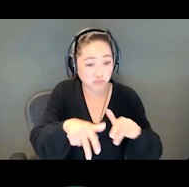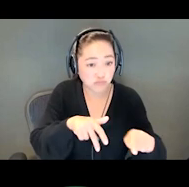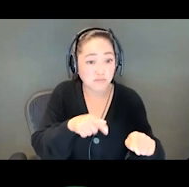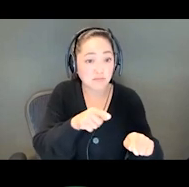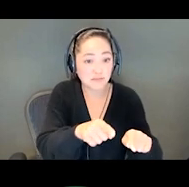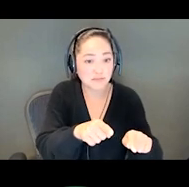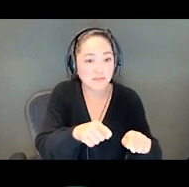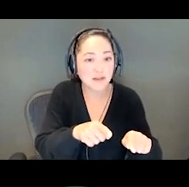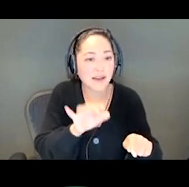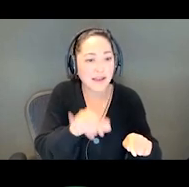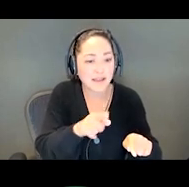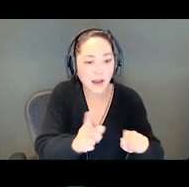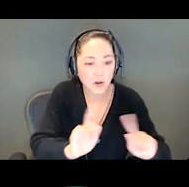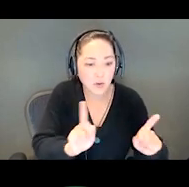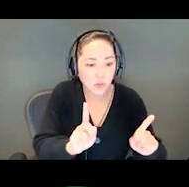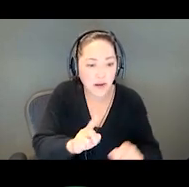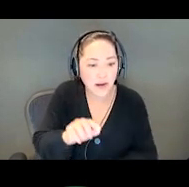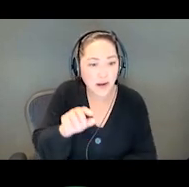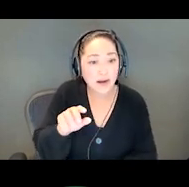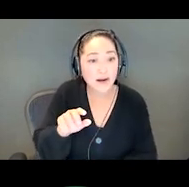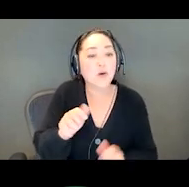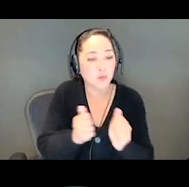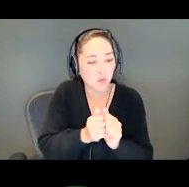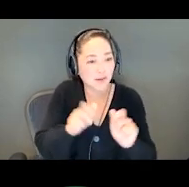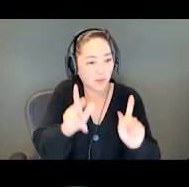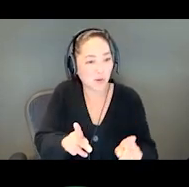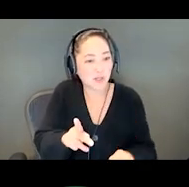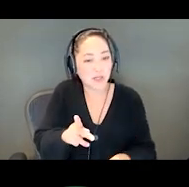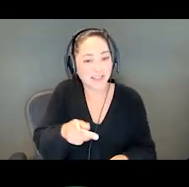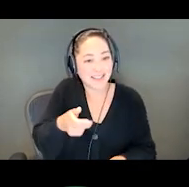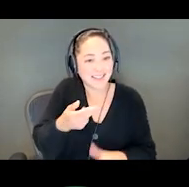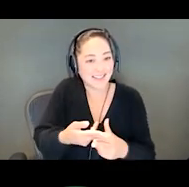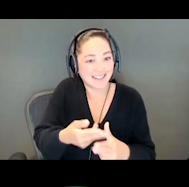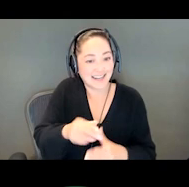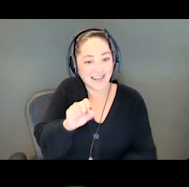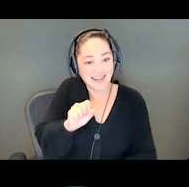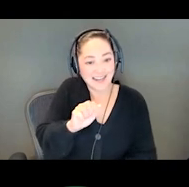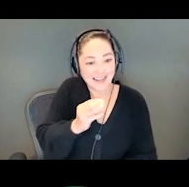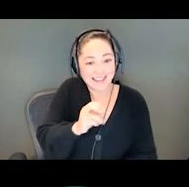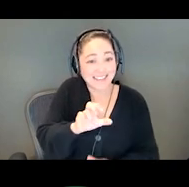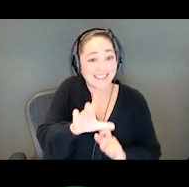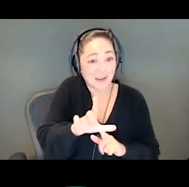to experience this trail if it wasn't for the joy that was a very touching moment and